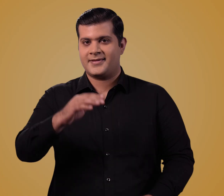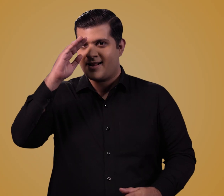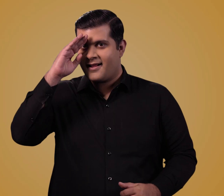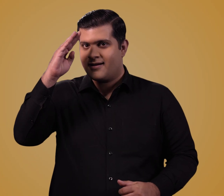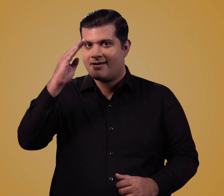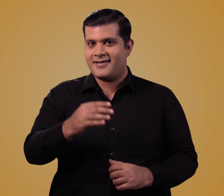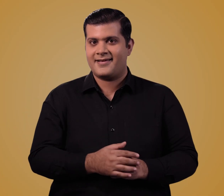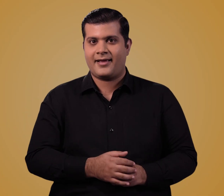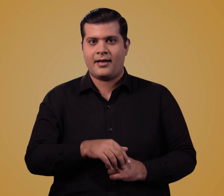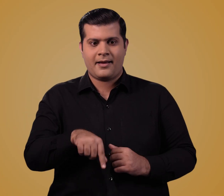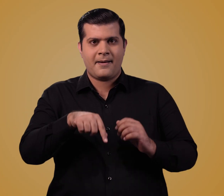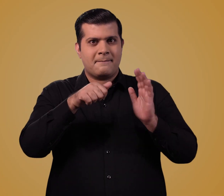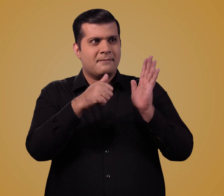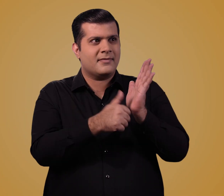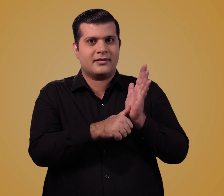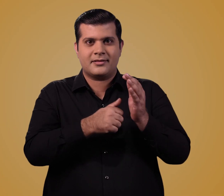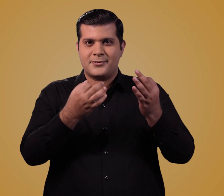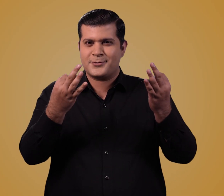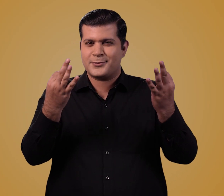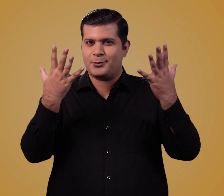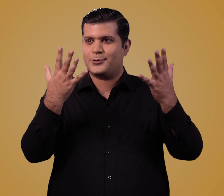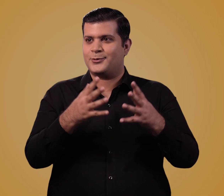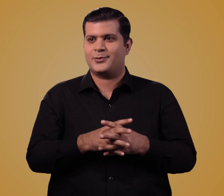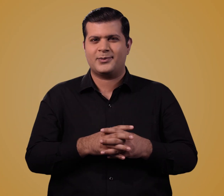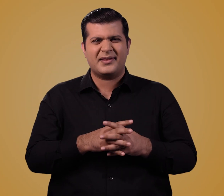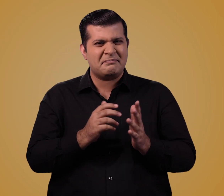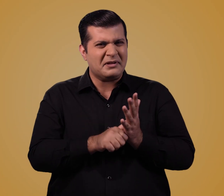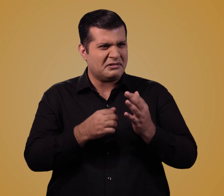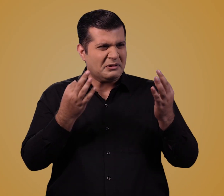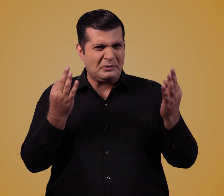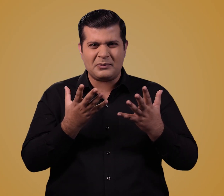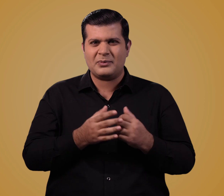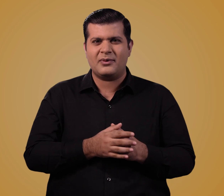Hello! Finally a new month has begun. So which month is it now?